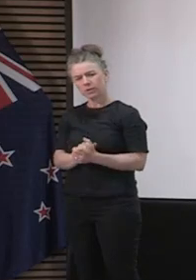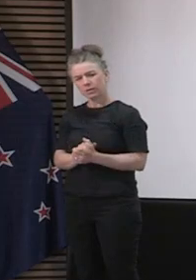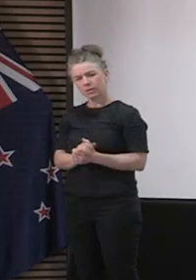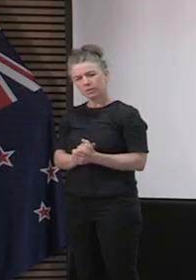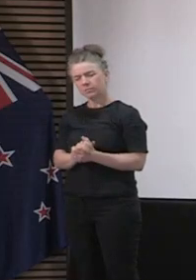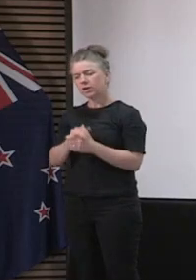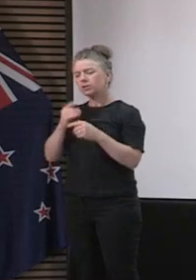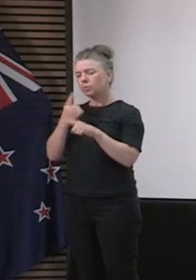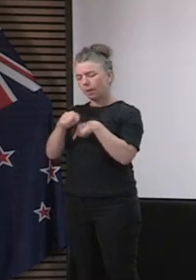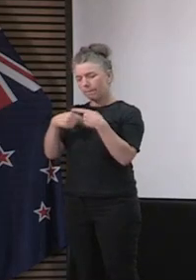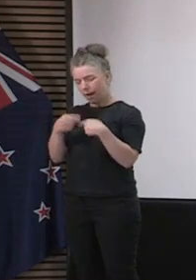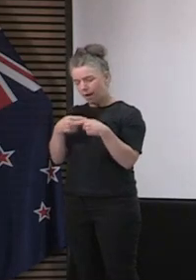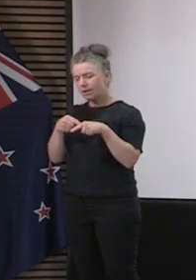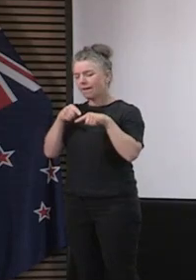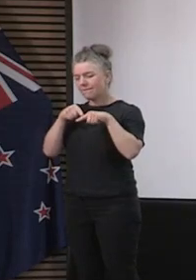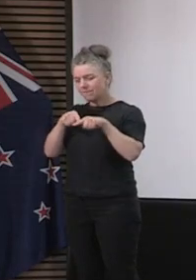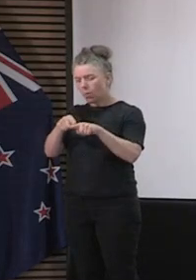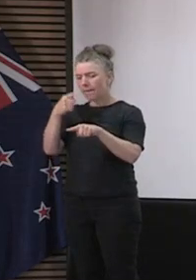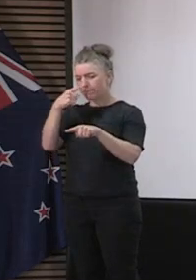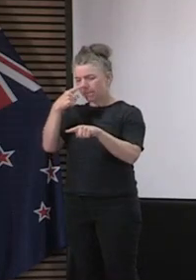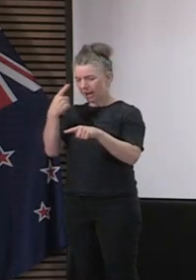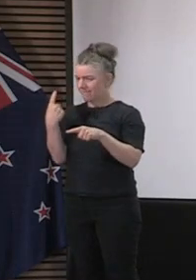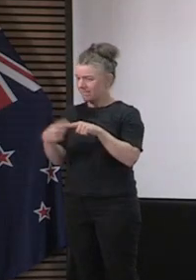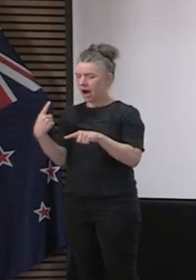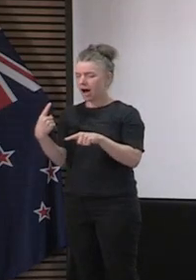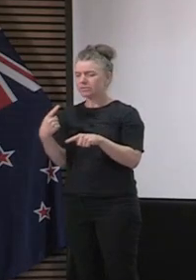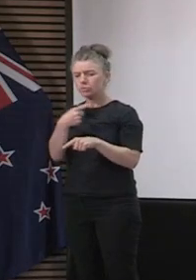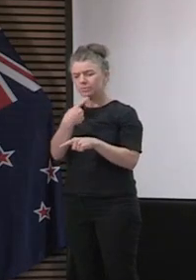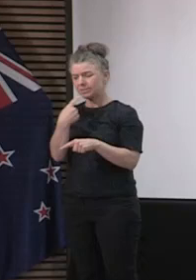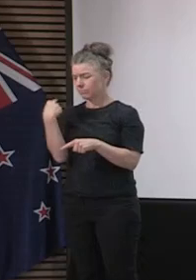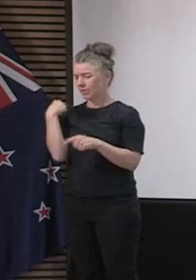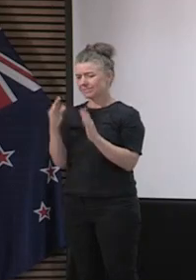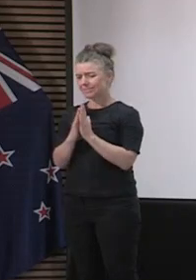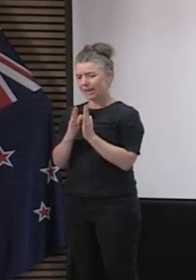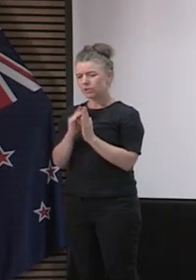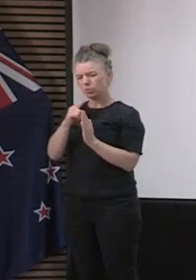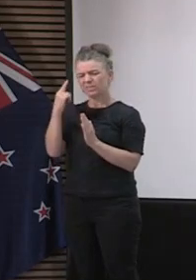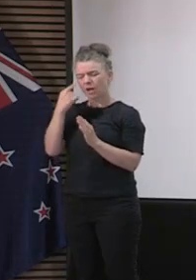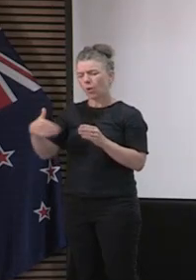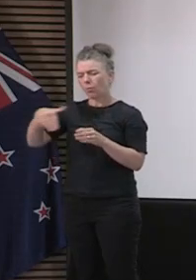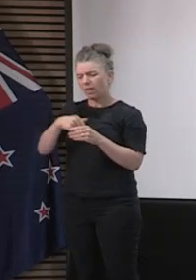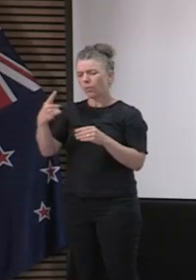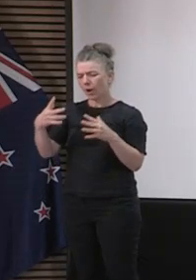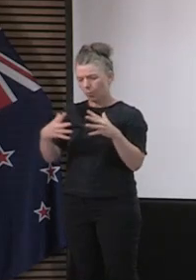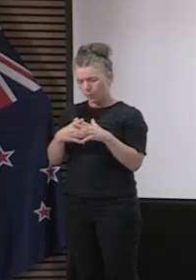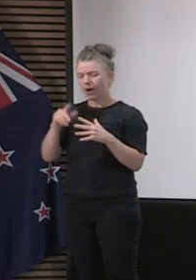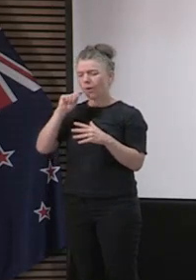Dr Bloomfield, just in regards to improving the capacity of contact tracing, the capacity and timeliness,